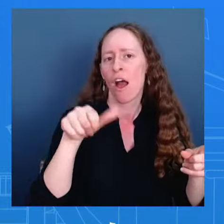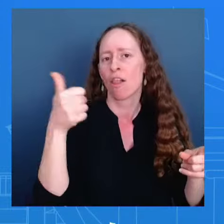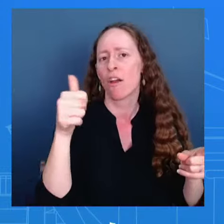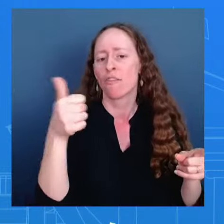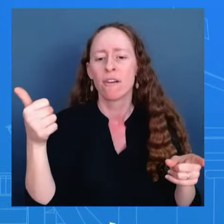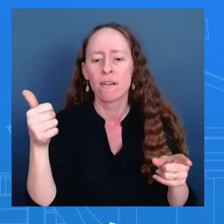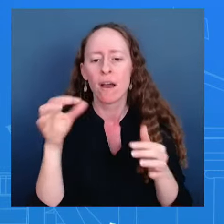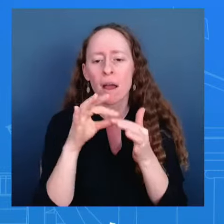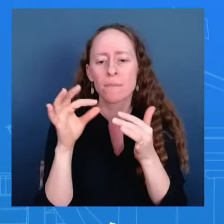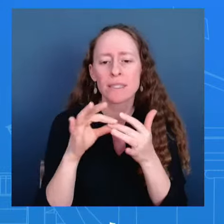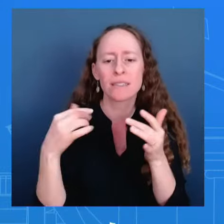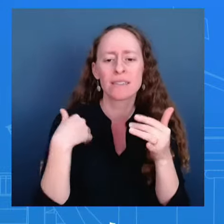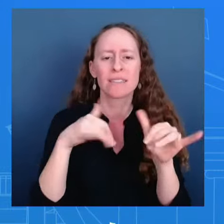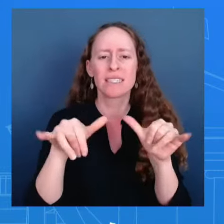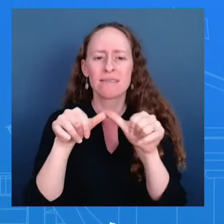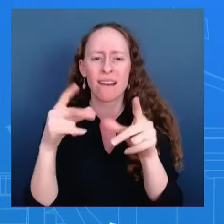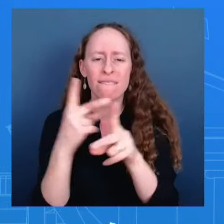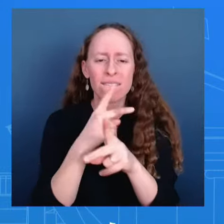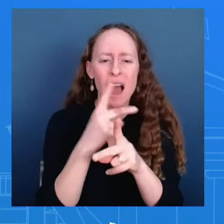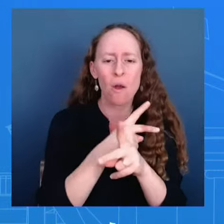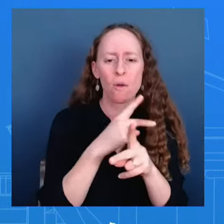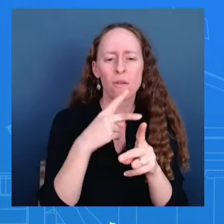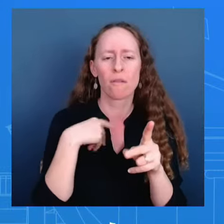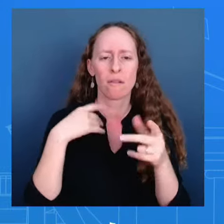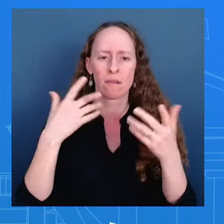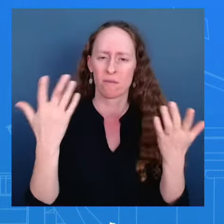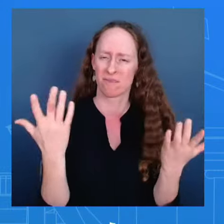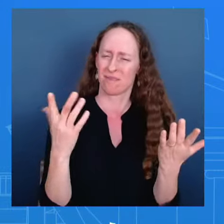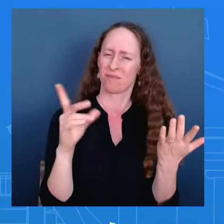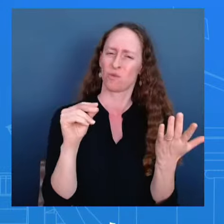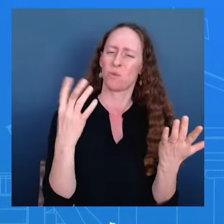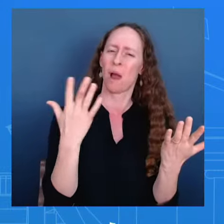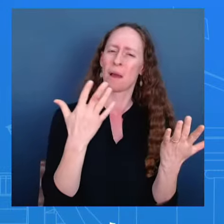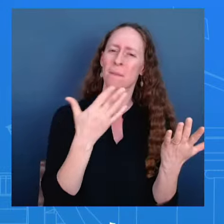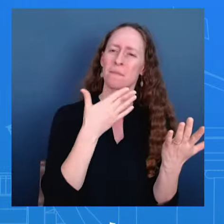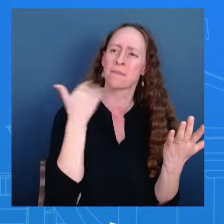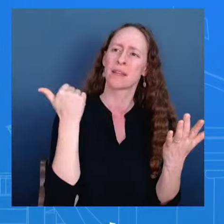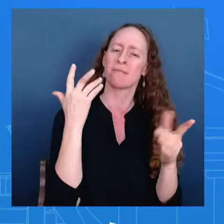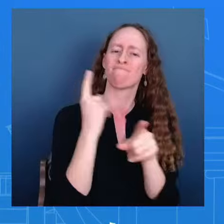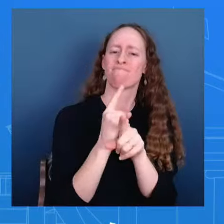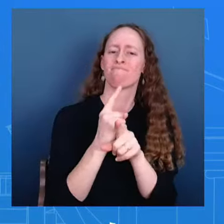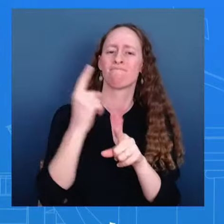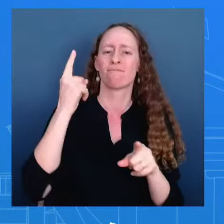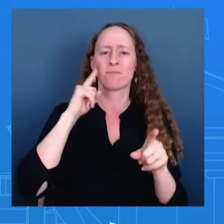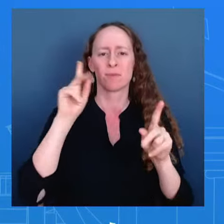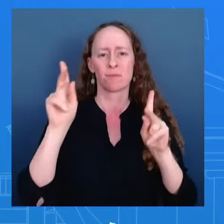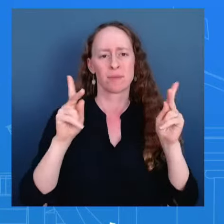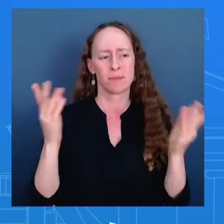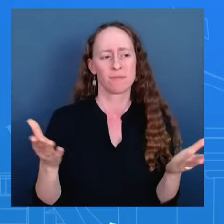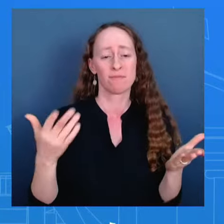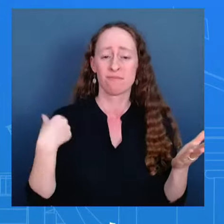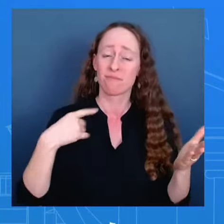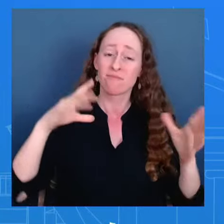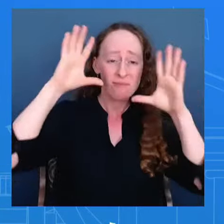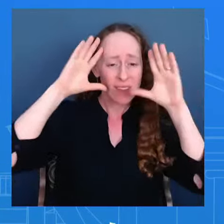on behalf of the American people. That is something that the president has been consistent on and will continue to do. Go ahead, Jared. The Press: Thanks, Karine.